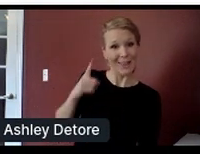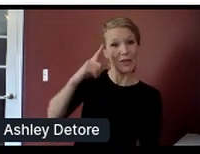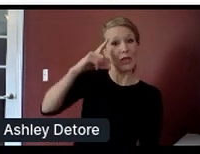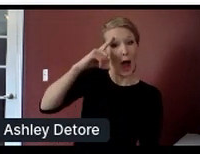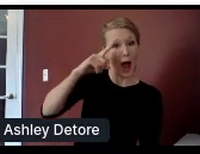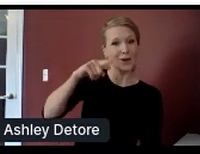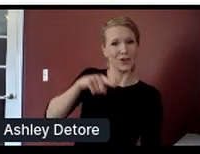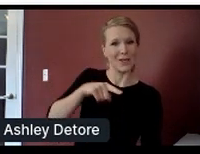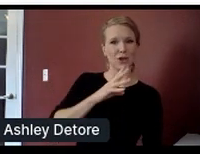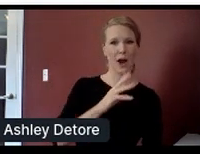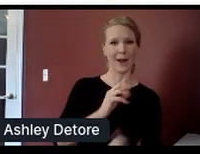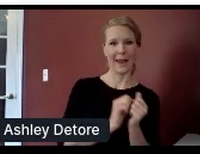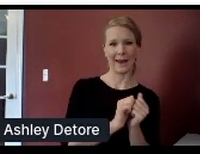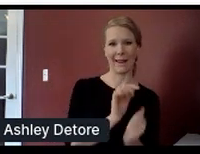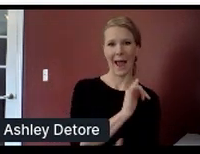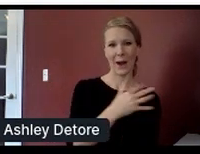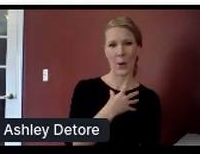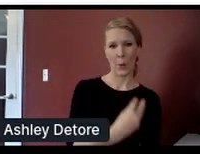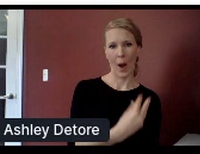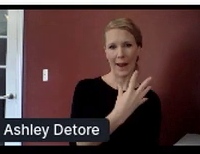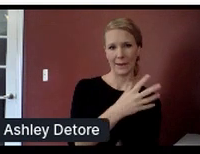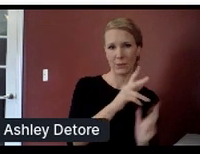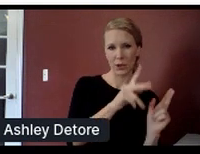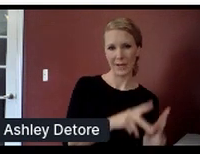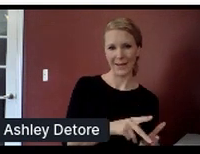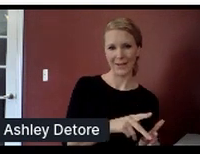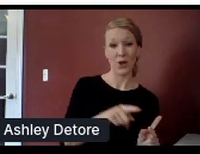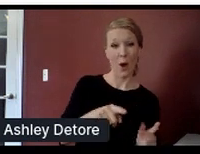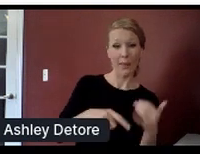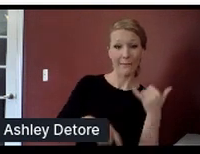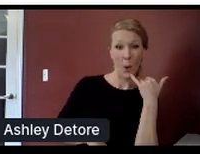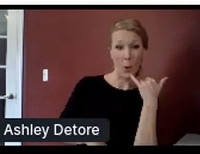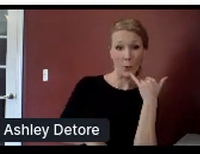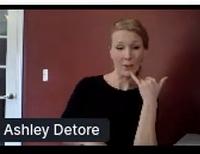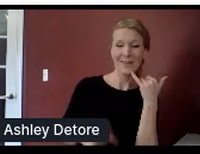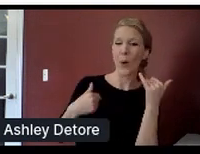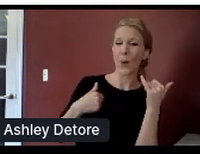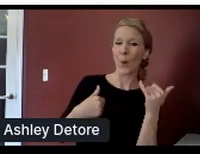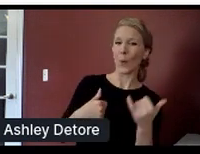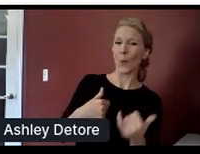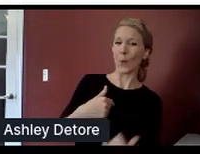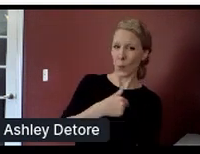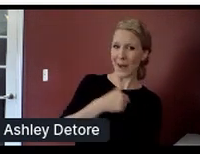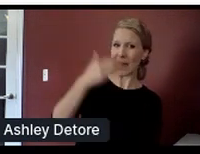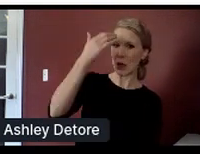And she'd be on the phone and she-- we knew when she was talking to white people.